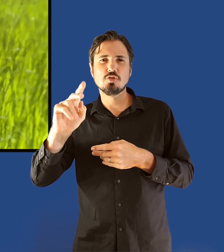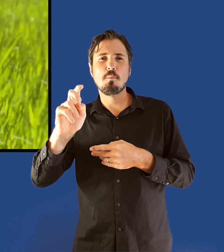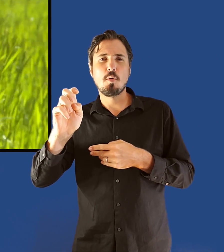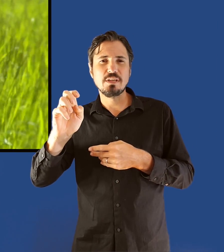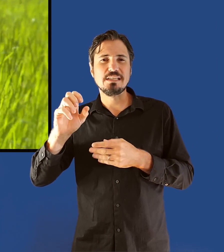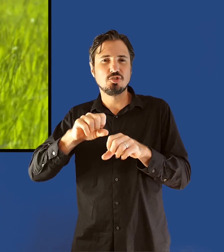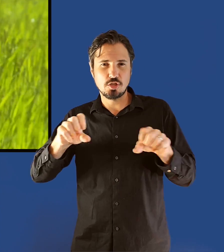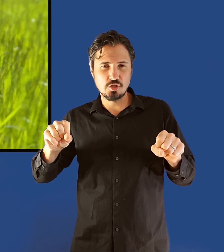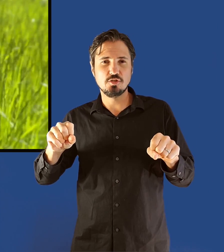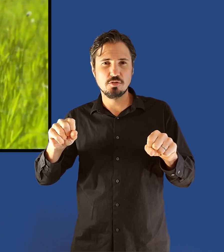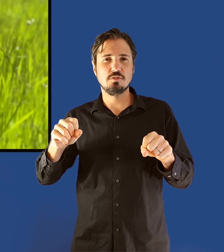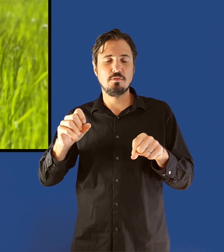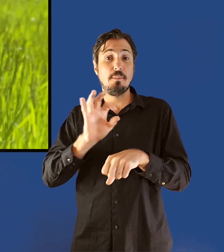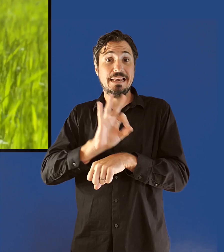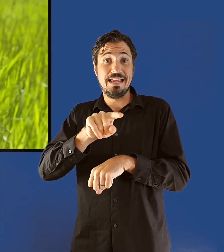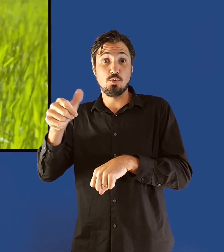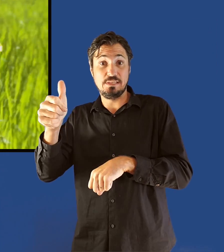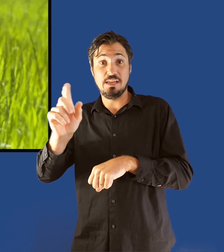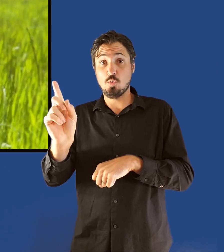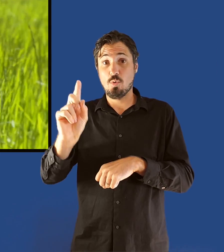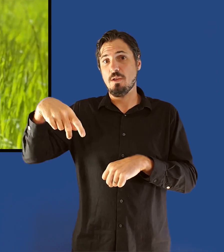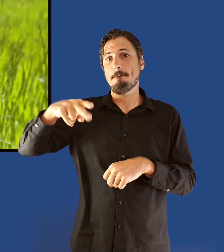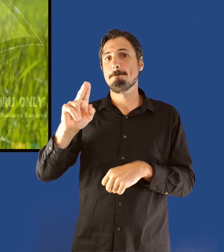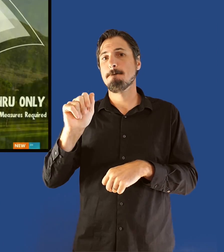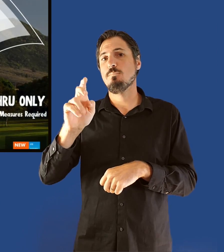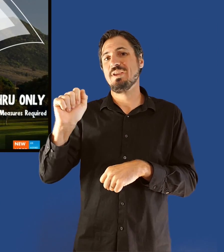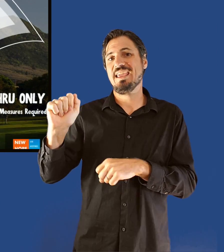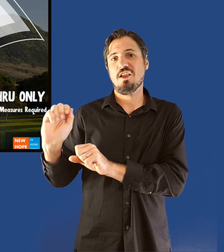from 9 to 10 a.m. at Puakea Golf Course in Lihue.